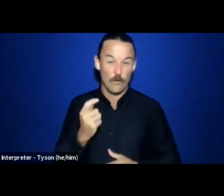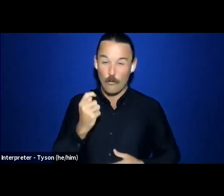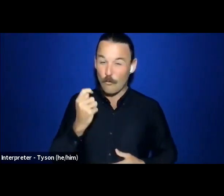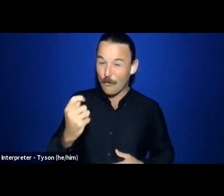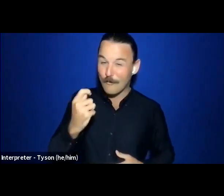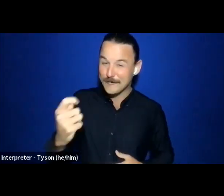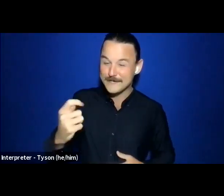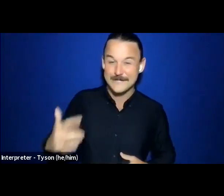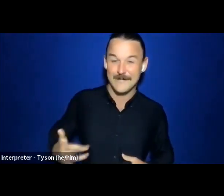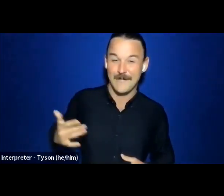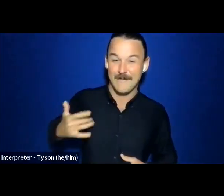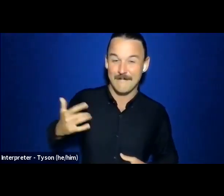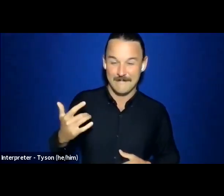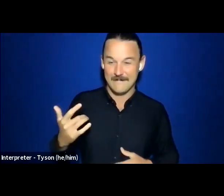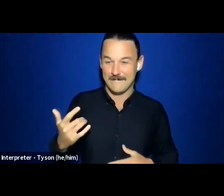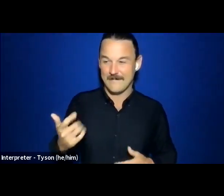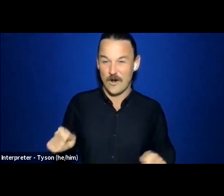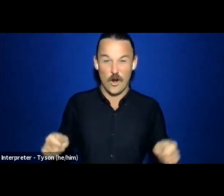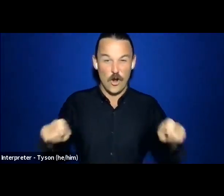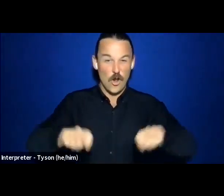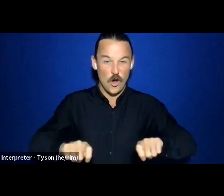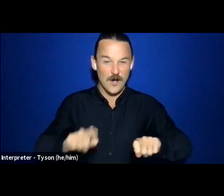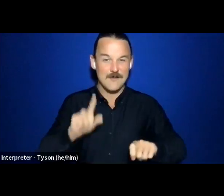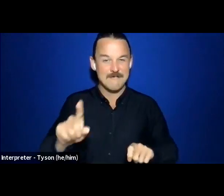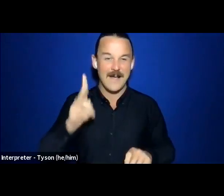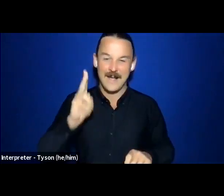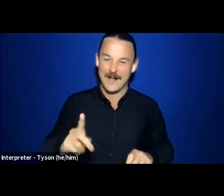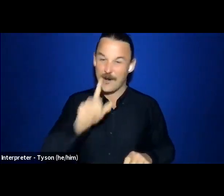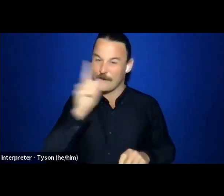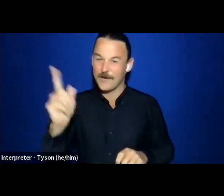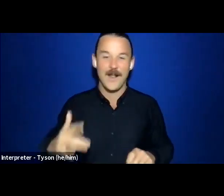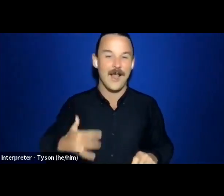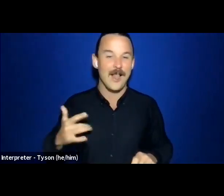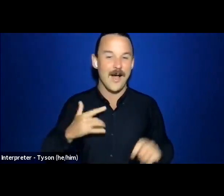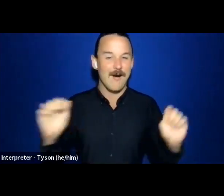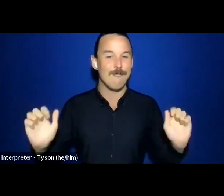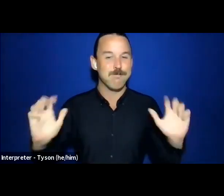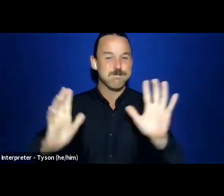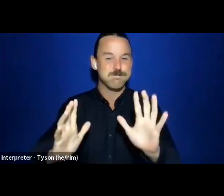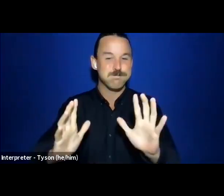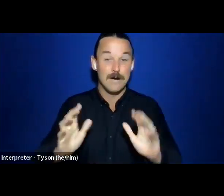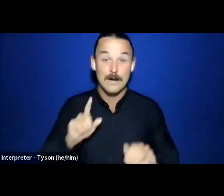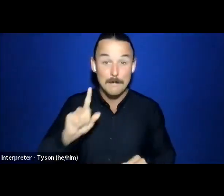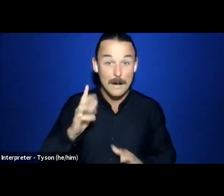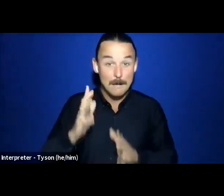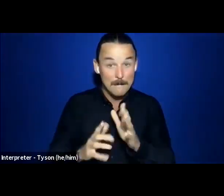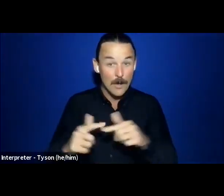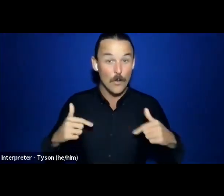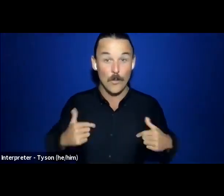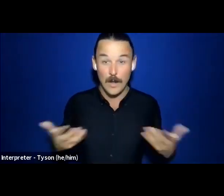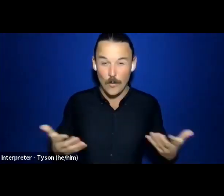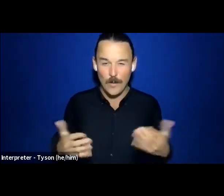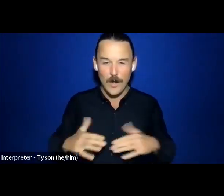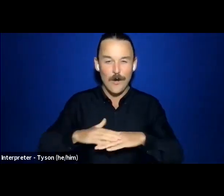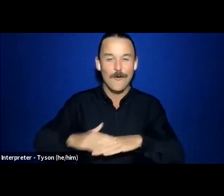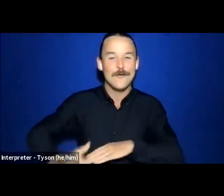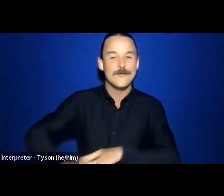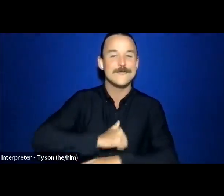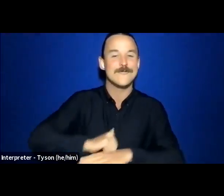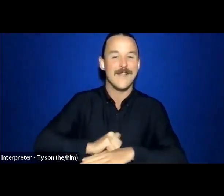out to the event. We almost made it out of lockdown but not. with enough time to pivot with enough time to pivot it again to a live event, and the apps again to a live event, and the upside, this does mean we're